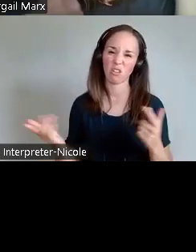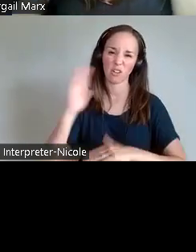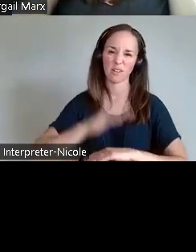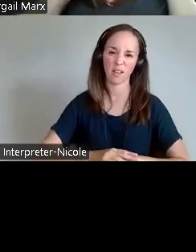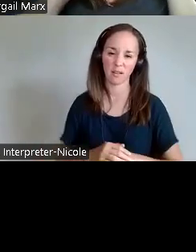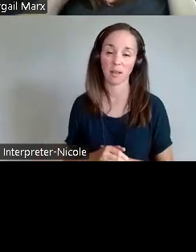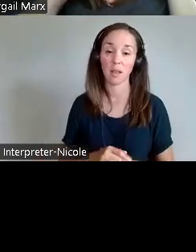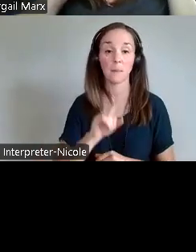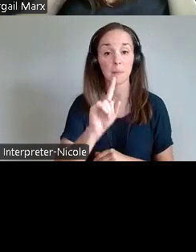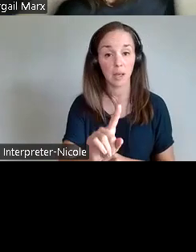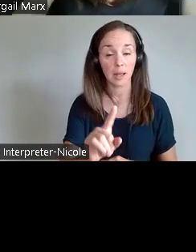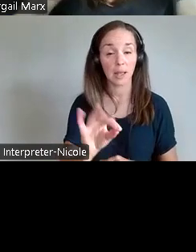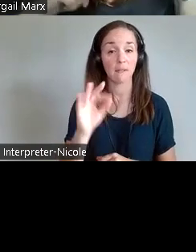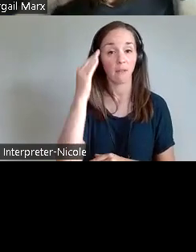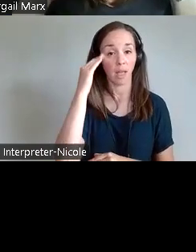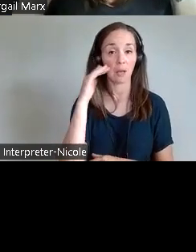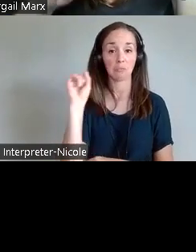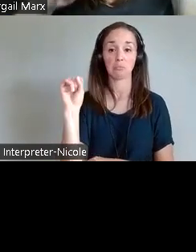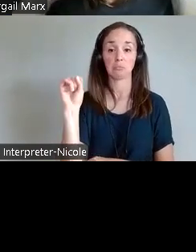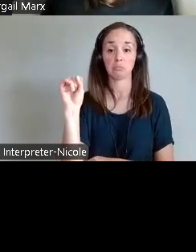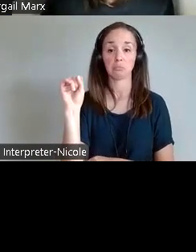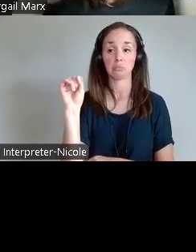But if their head can remain really still and all they have to do is move their eyes